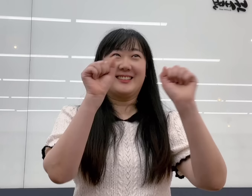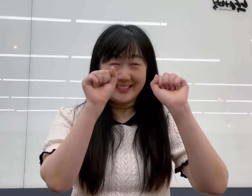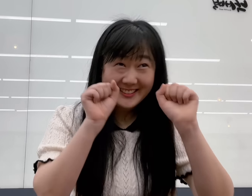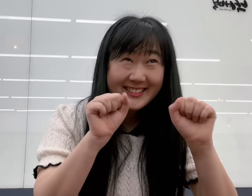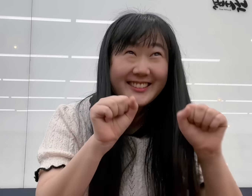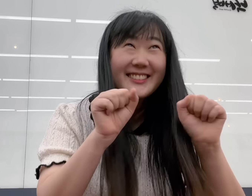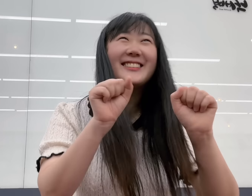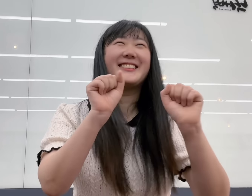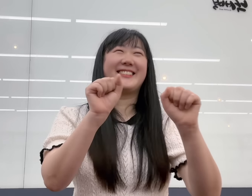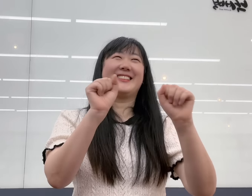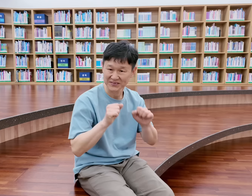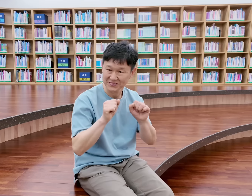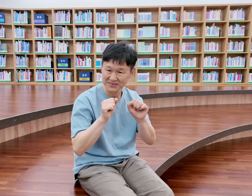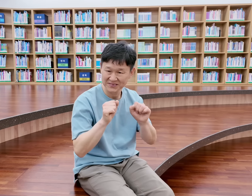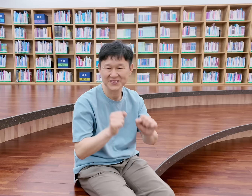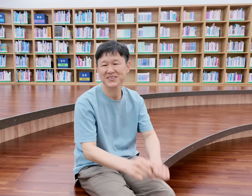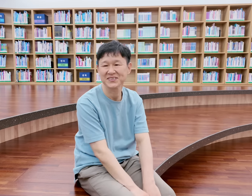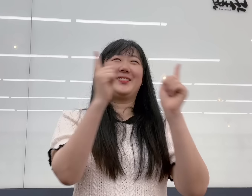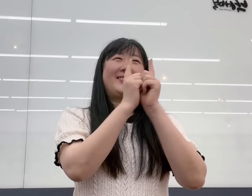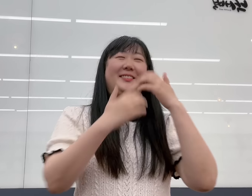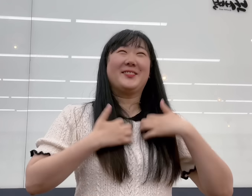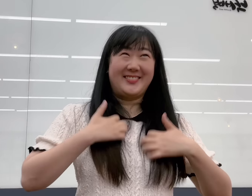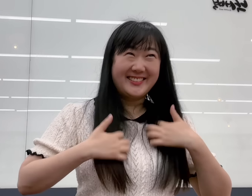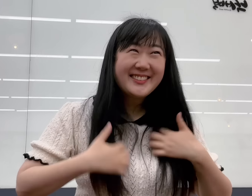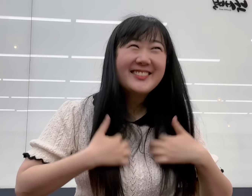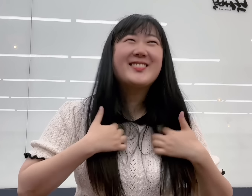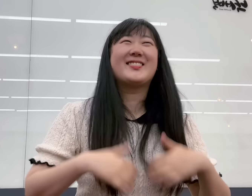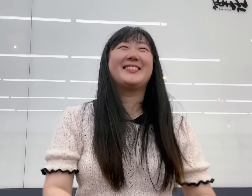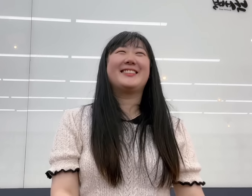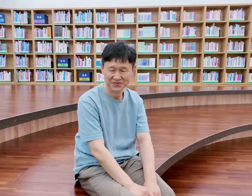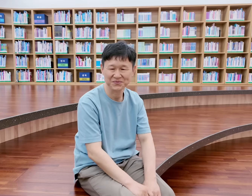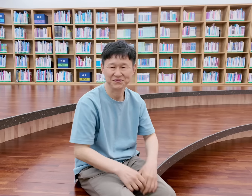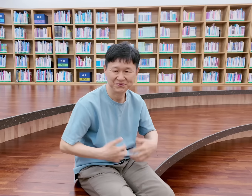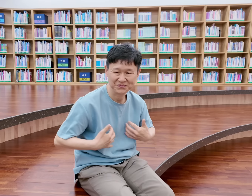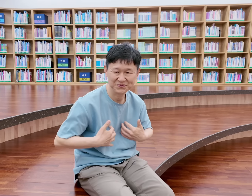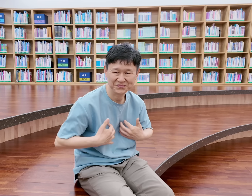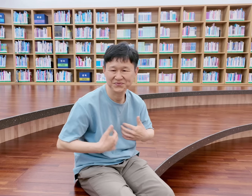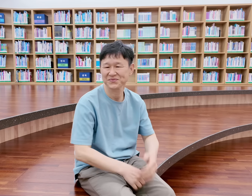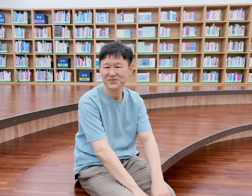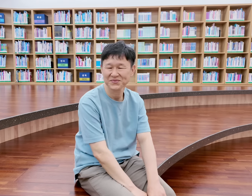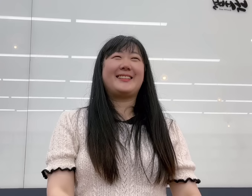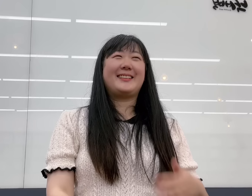Hello. Nice to meet you.